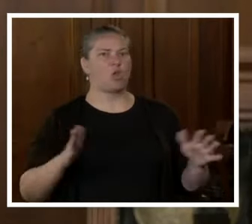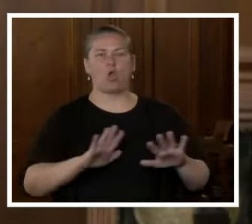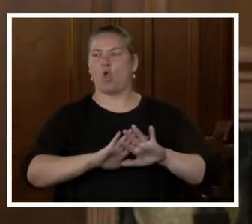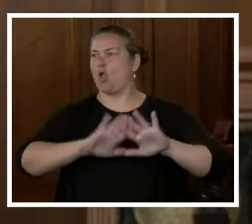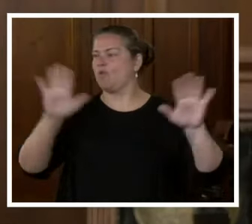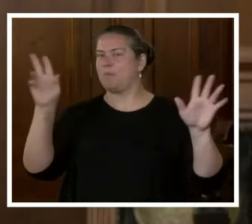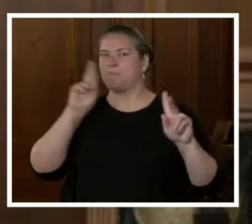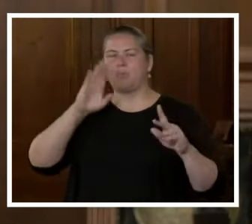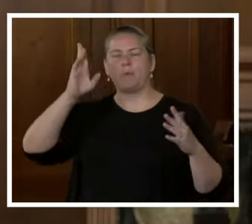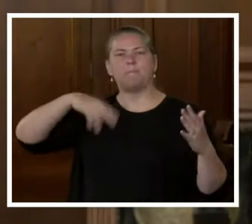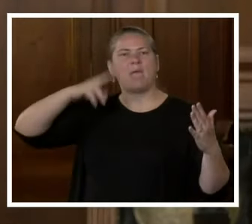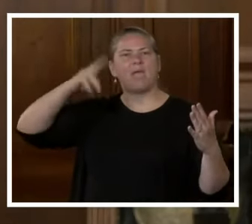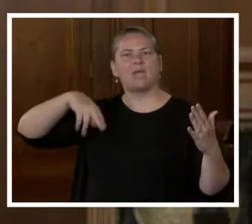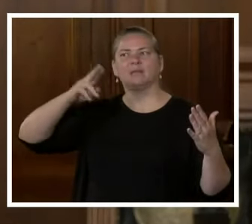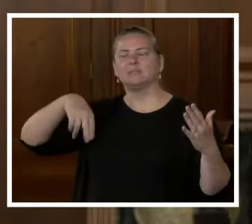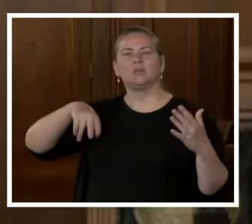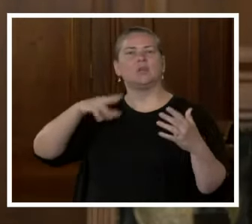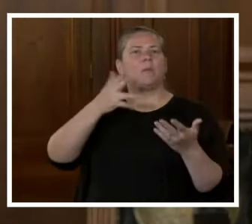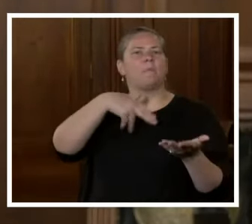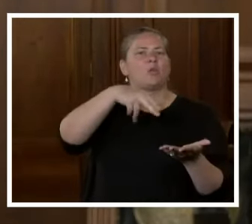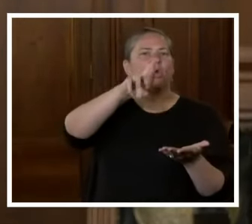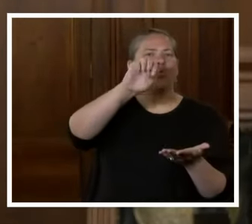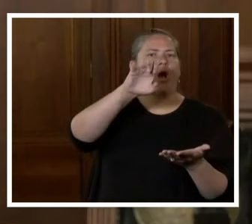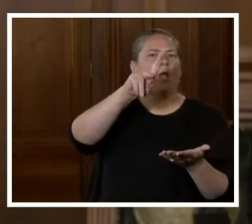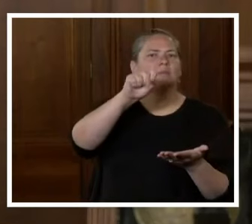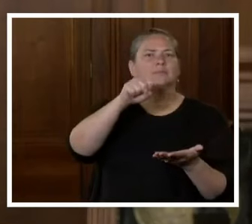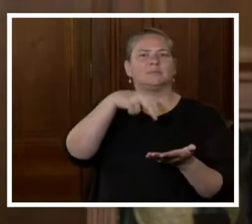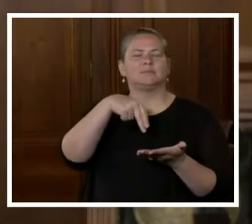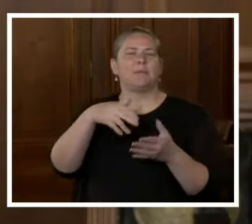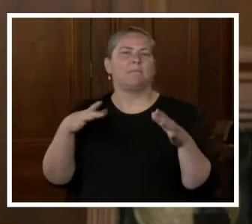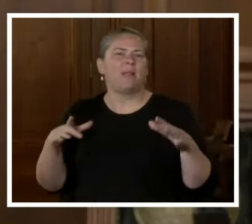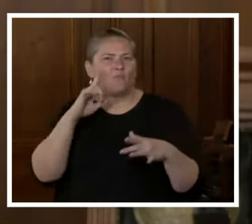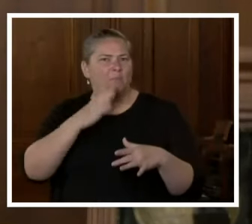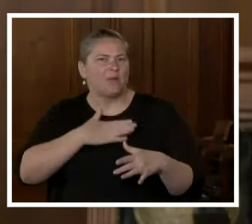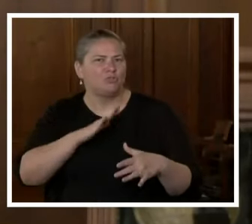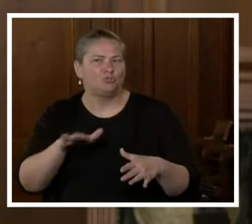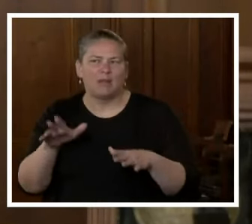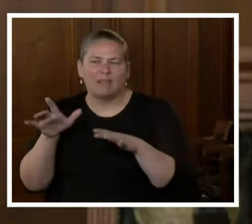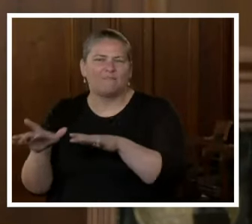THE ABILITY TO UNDERSTAND, MAYBE IT WAS JUST A MOMENT WHERE I